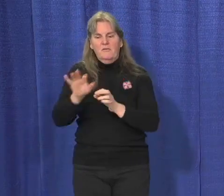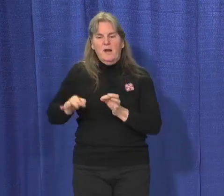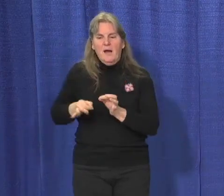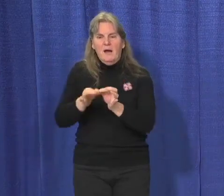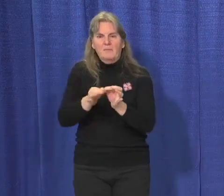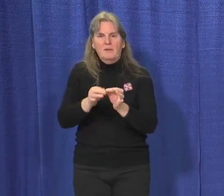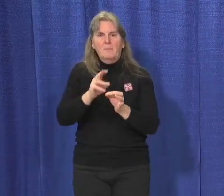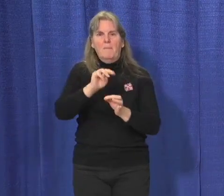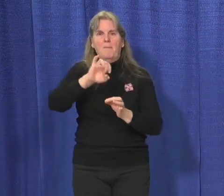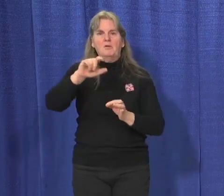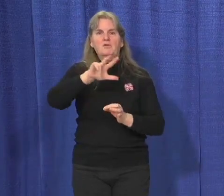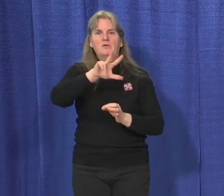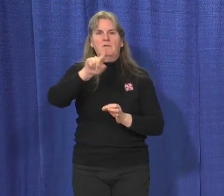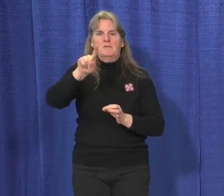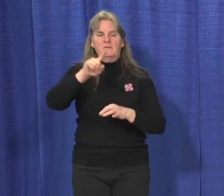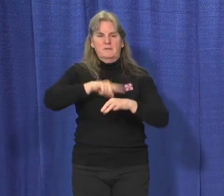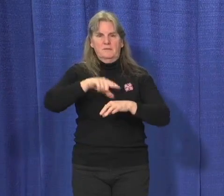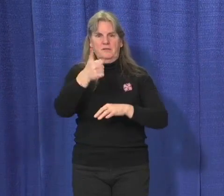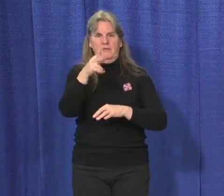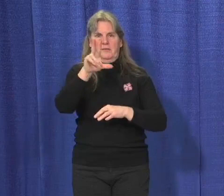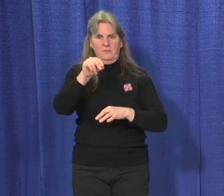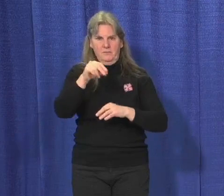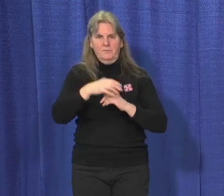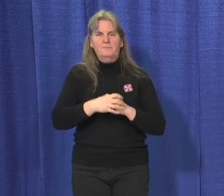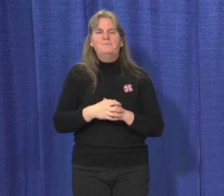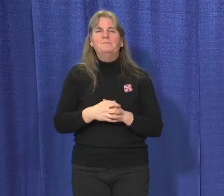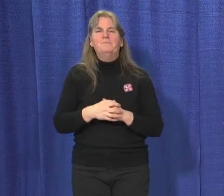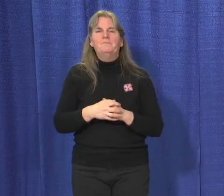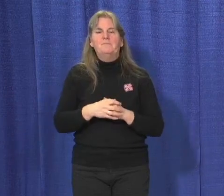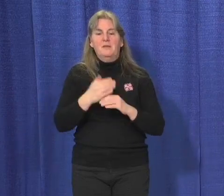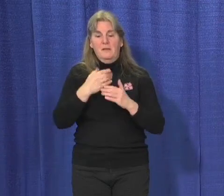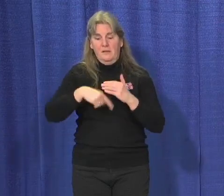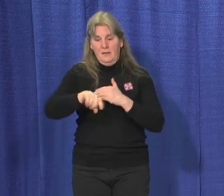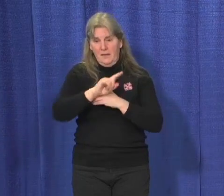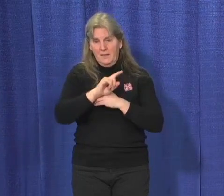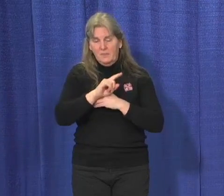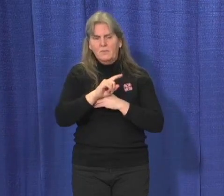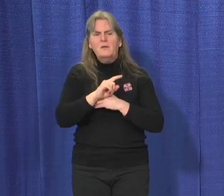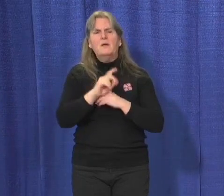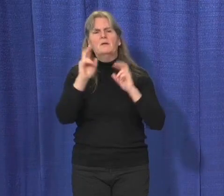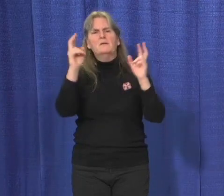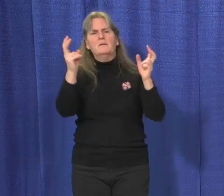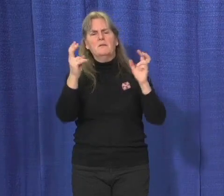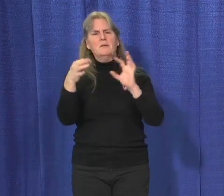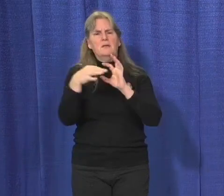the next update will be March 31st at 10:30 AM. Next week's technical topic is